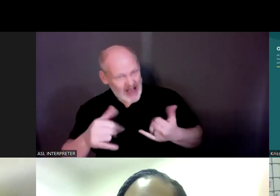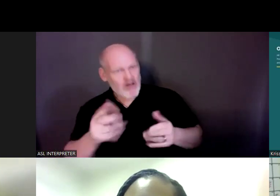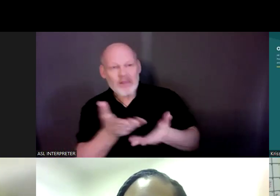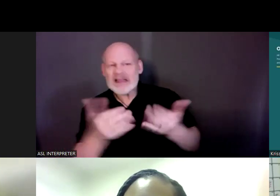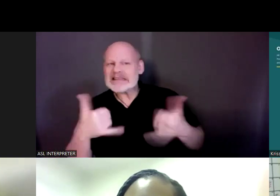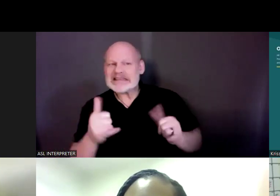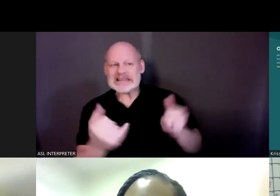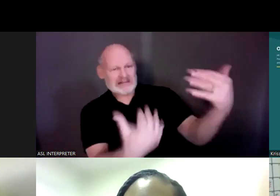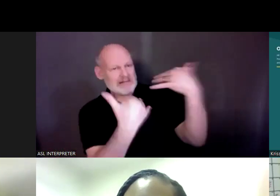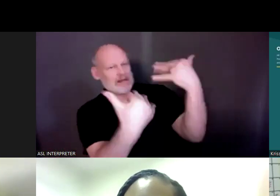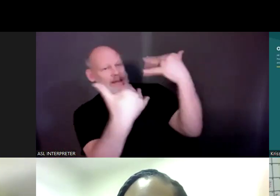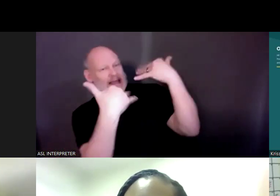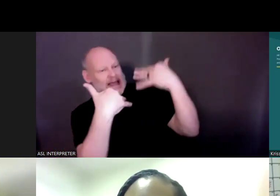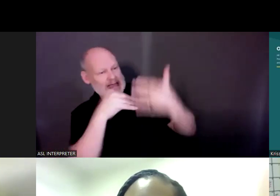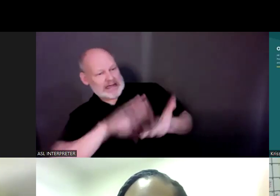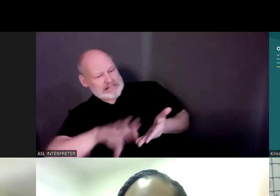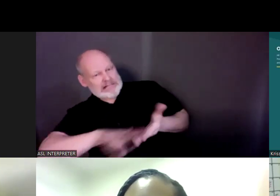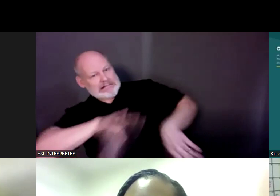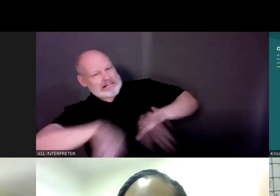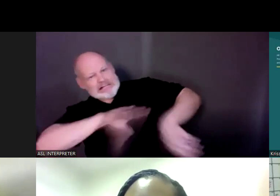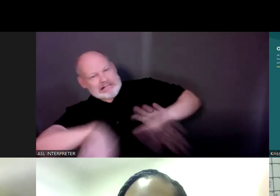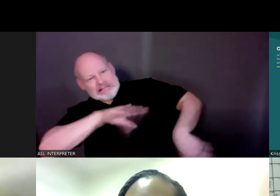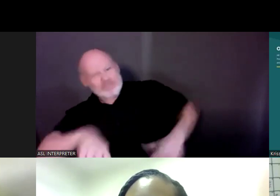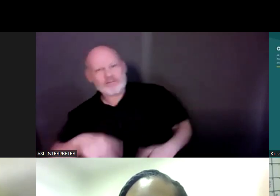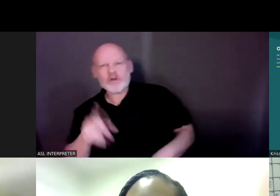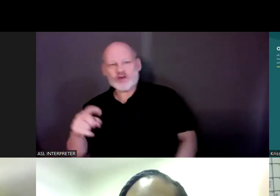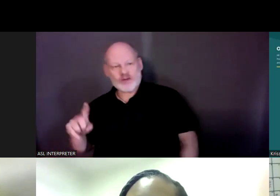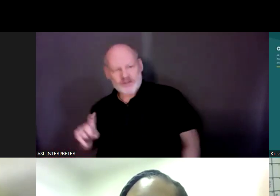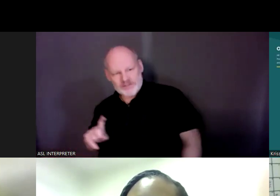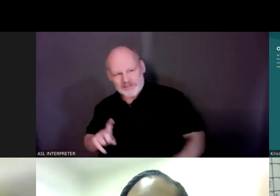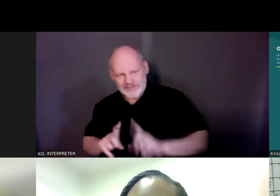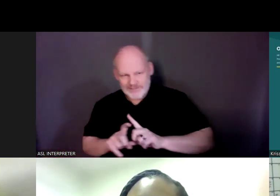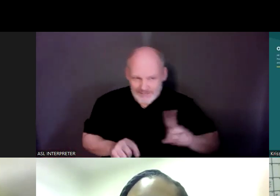then have that that uh that nice nice flow of of success so yep I I totally